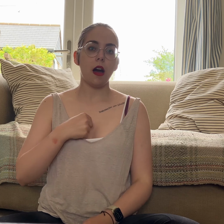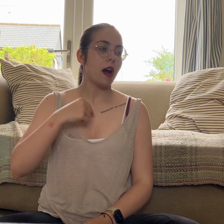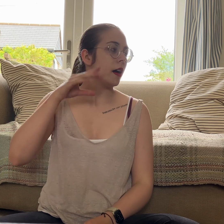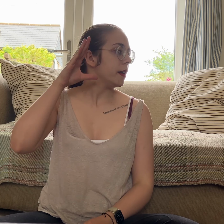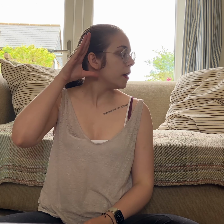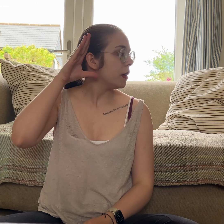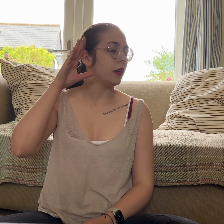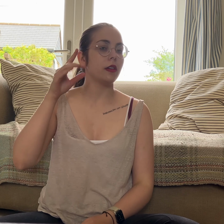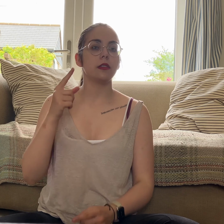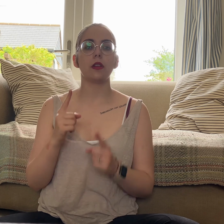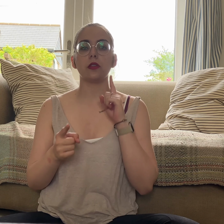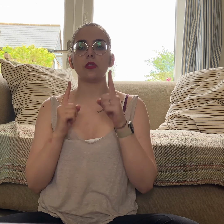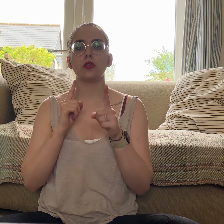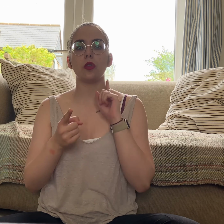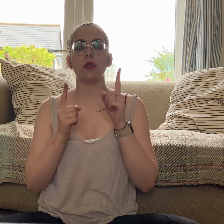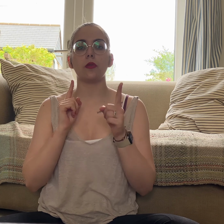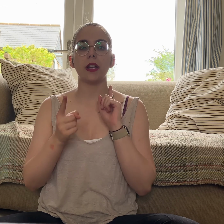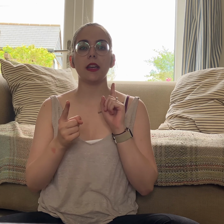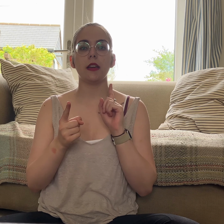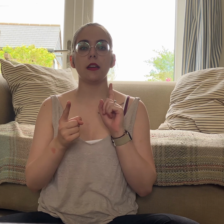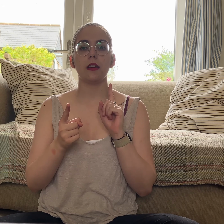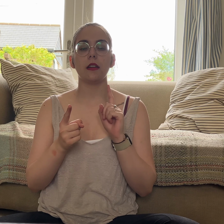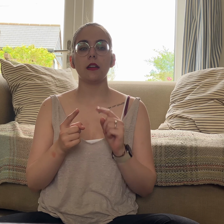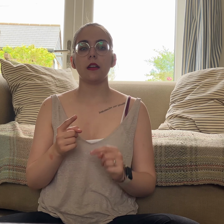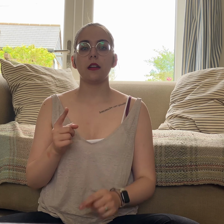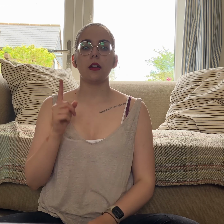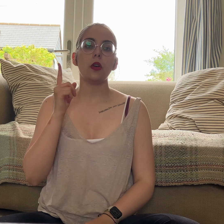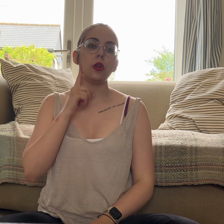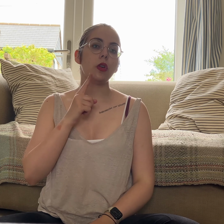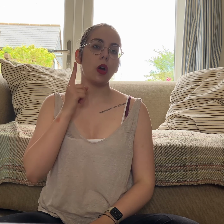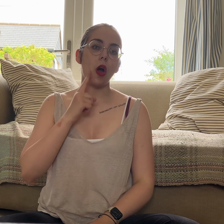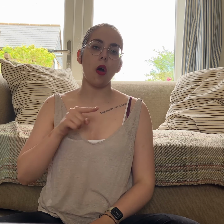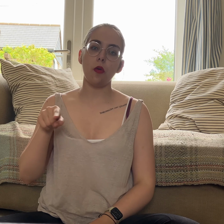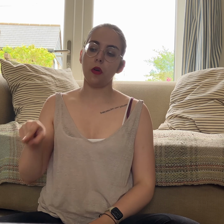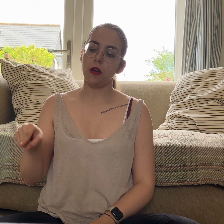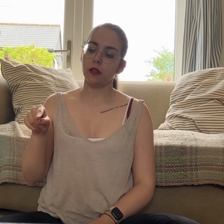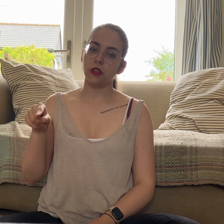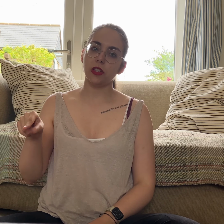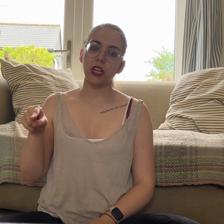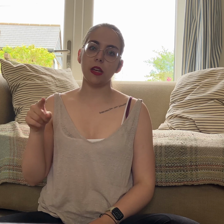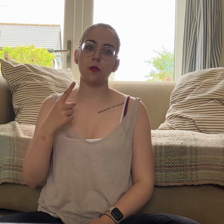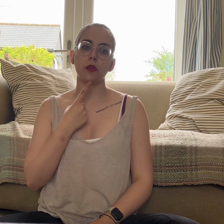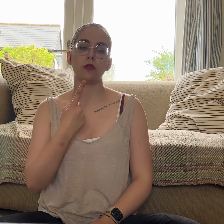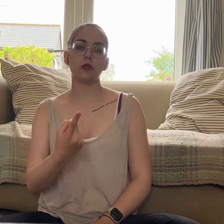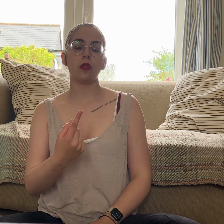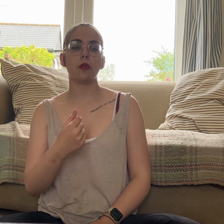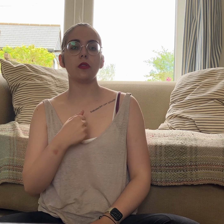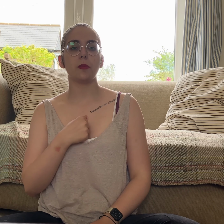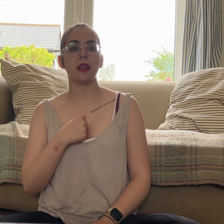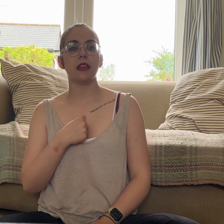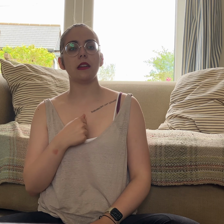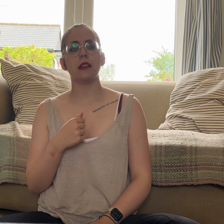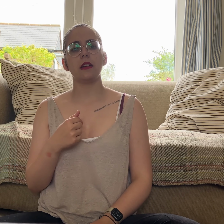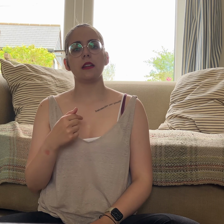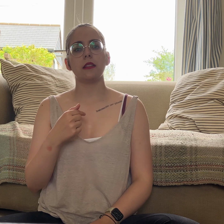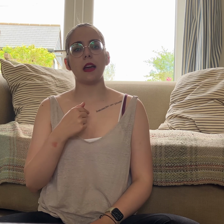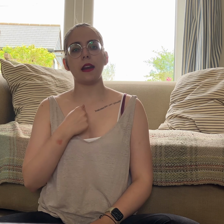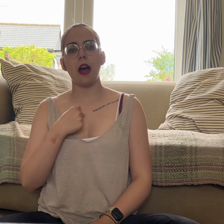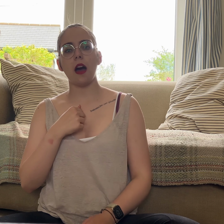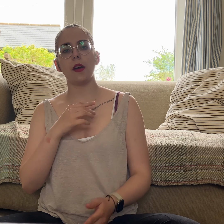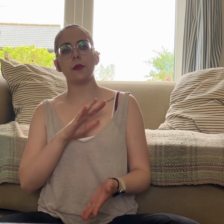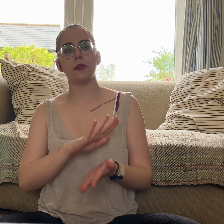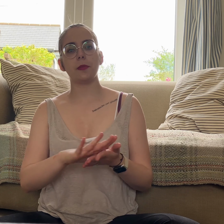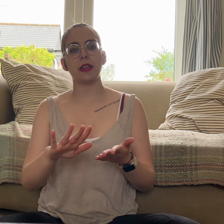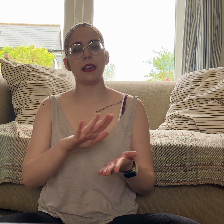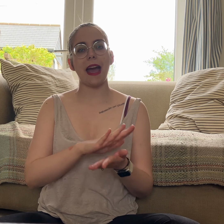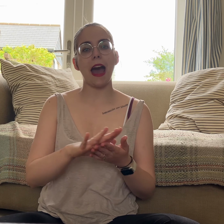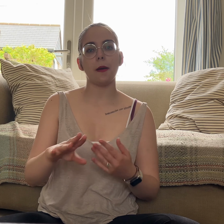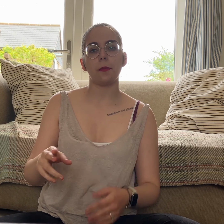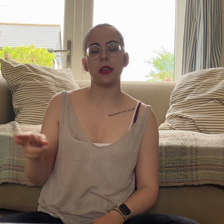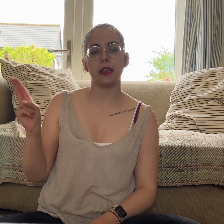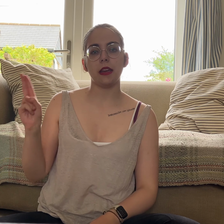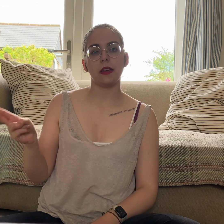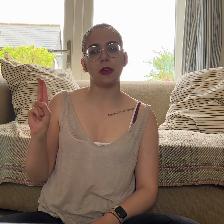I heard a story, a girl, she once told me that I would be happy again!"